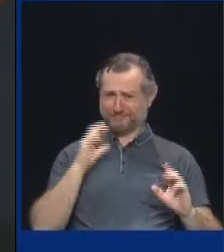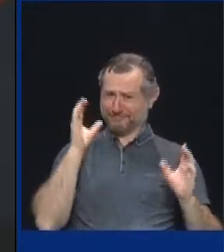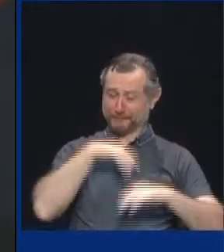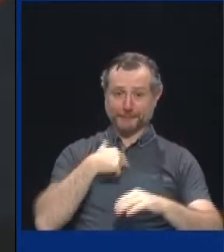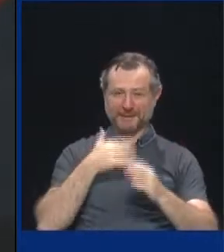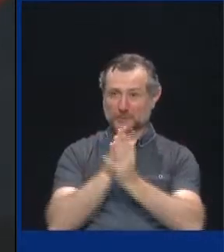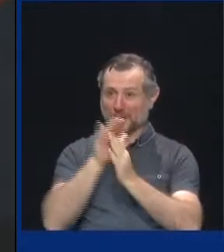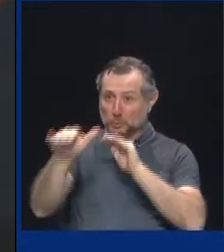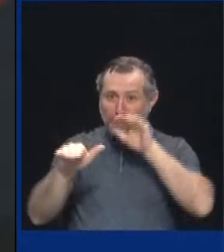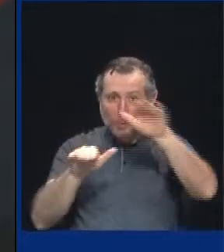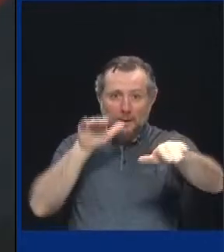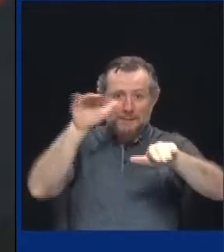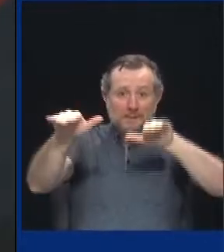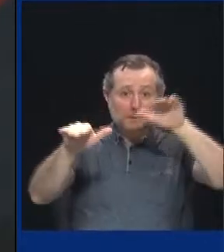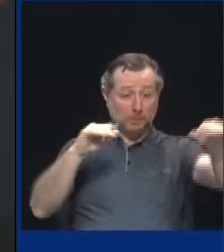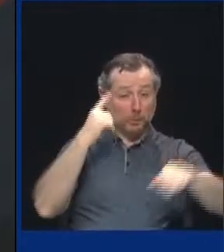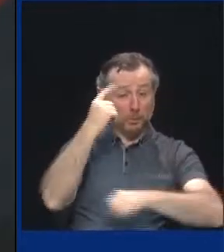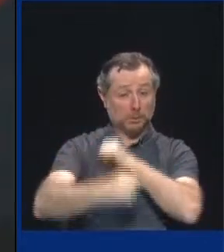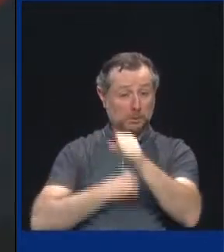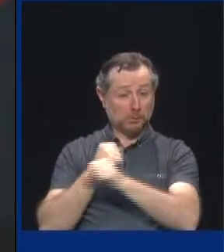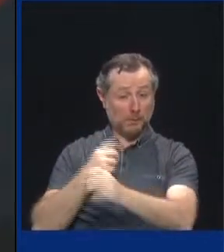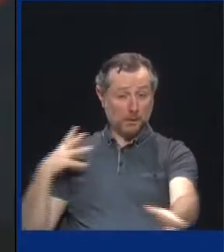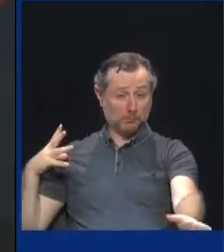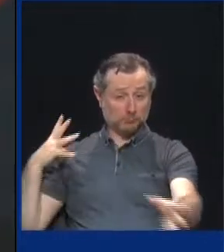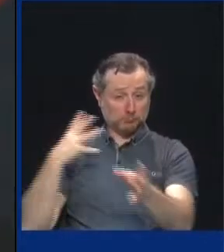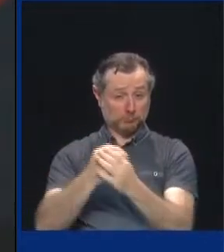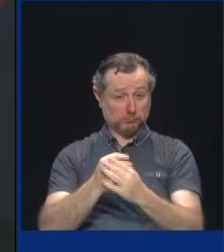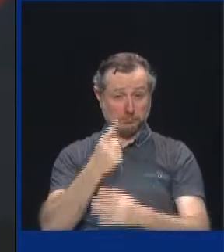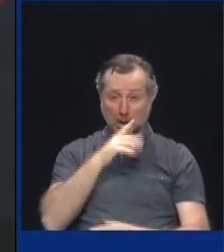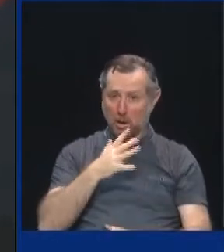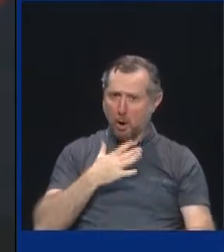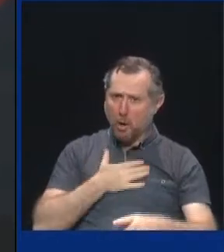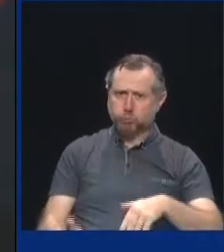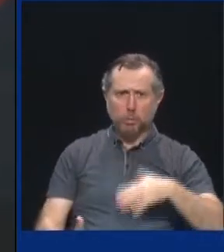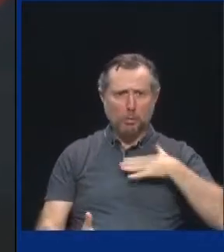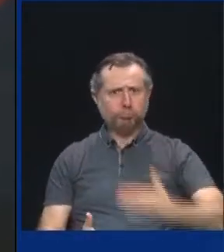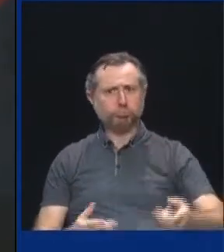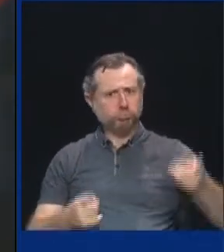IT WAS AN UNUSUAL REQUEST, BUT I MADE A LOT OF UNUSUAL REQUESTS